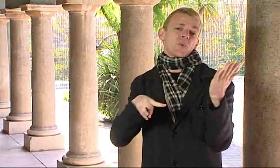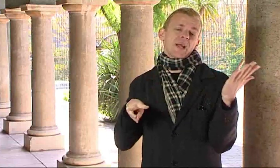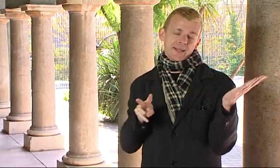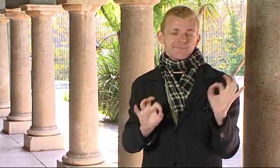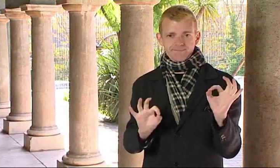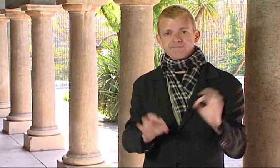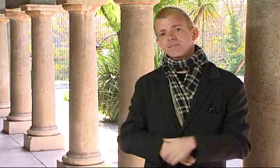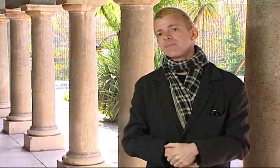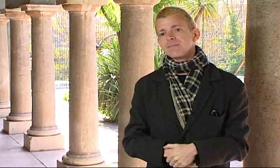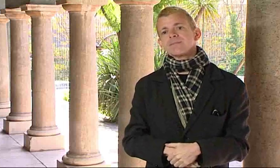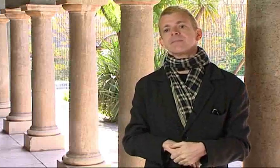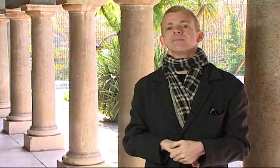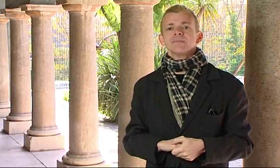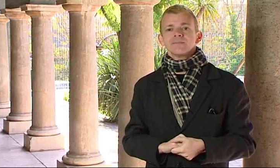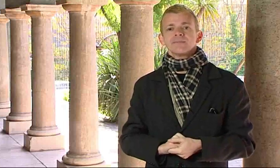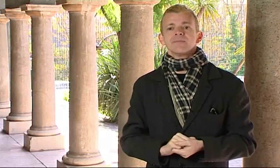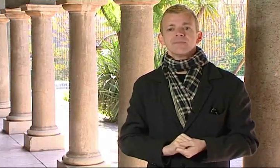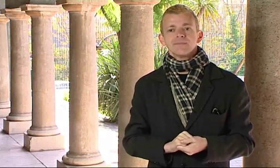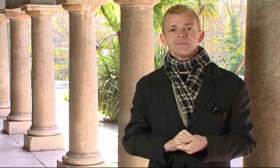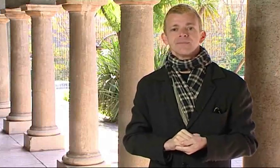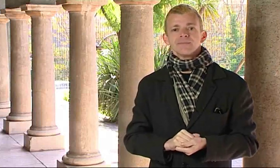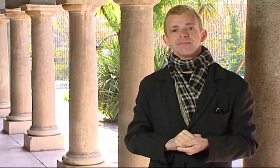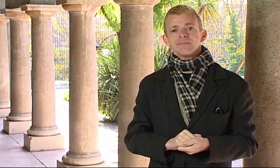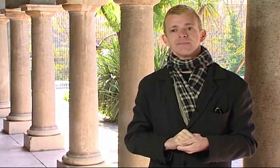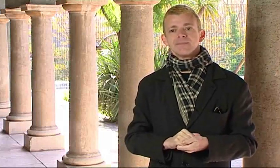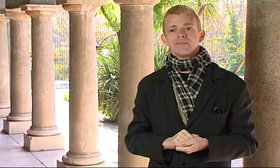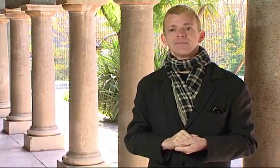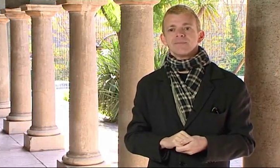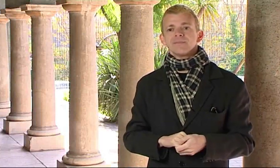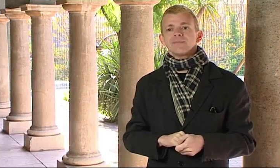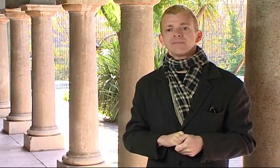the participation of deaf people in higher education would increase